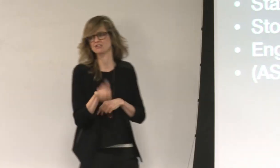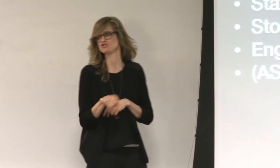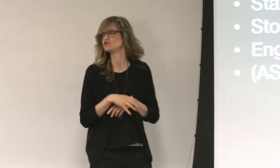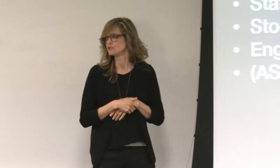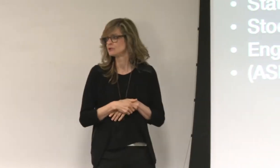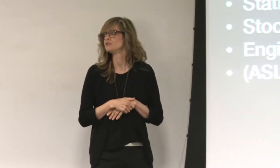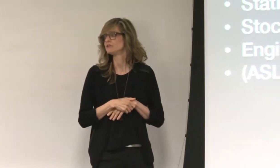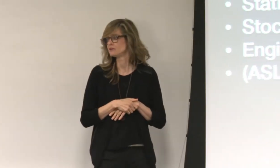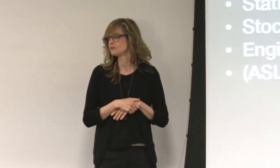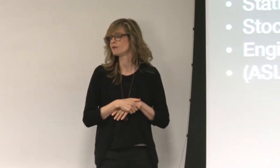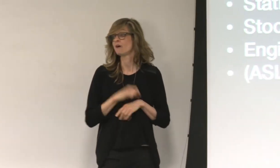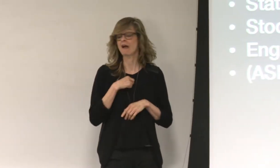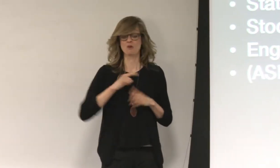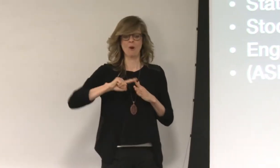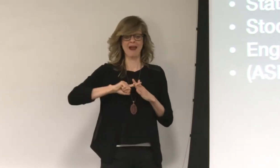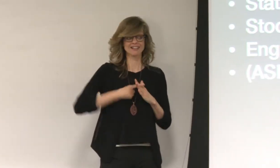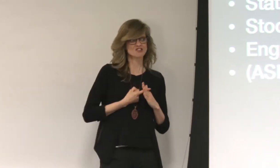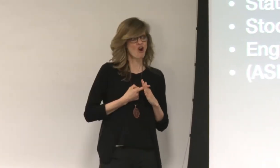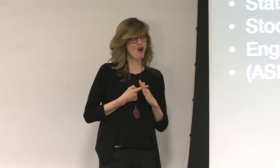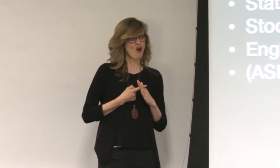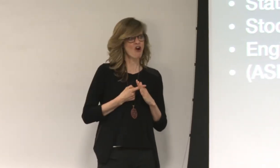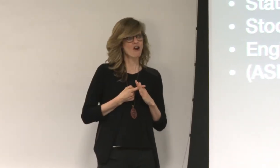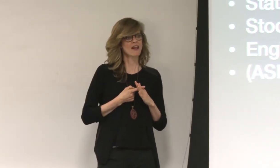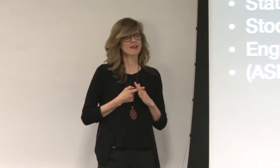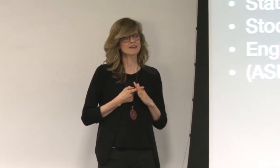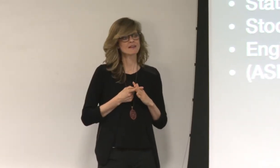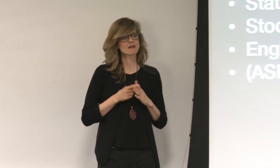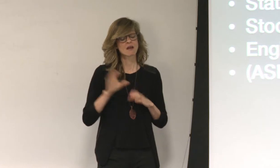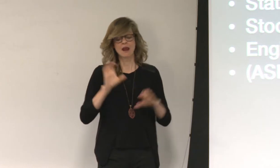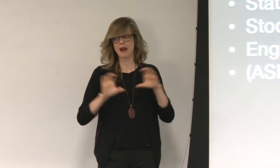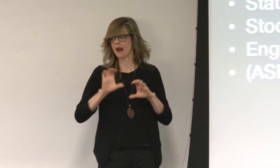I HAD TO CHOOSE A MAJOR,